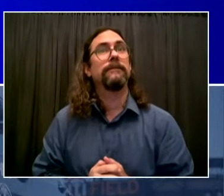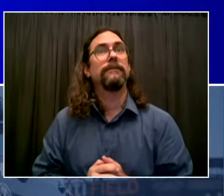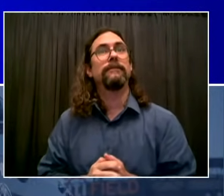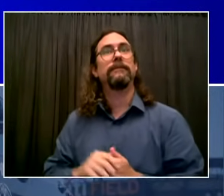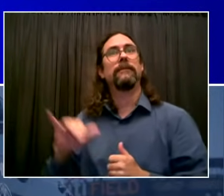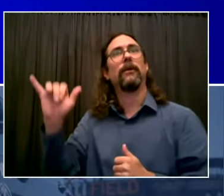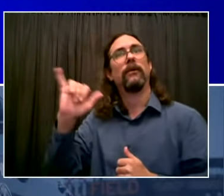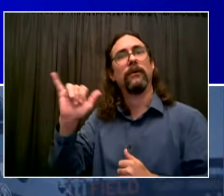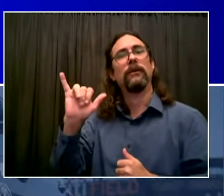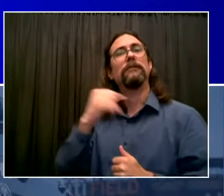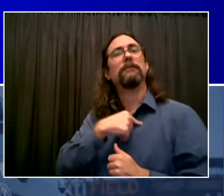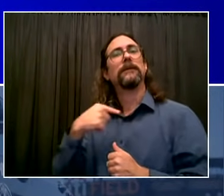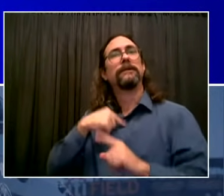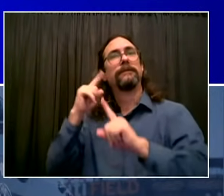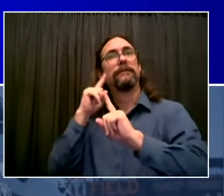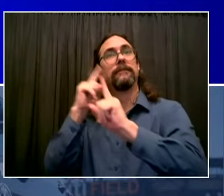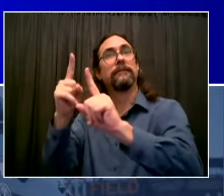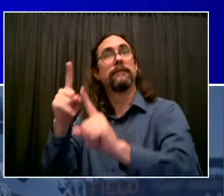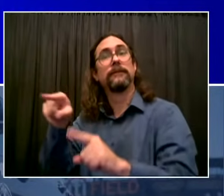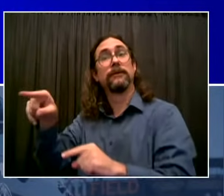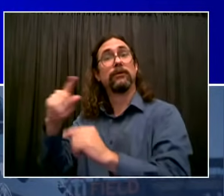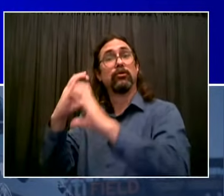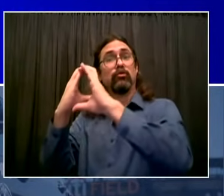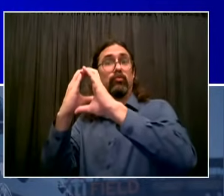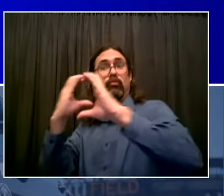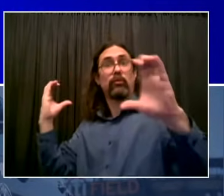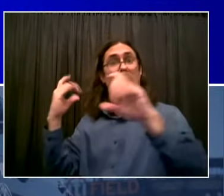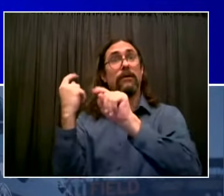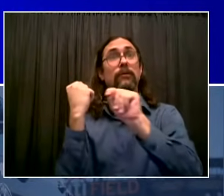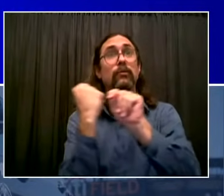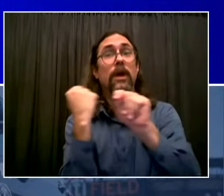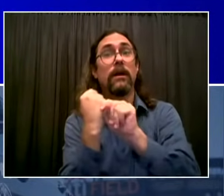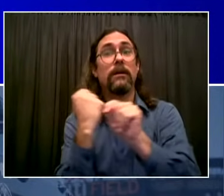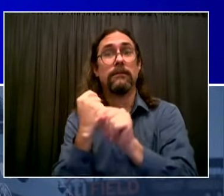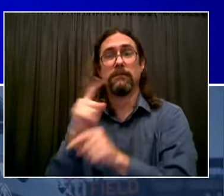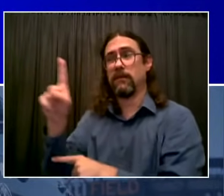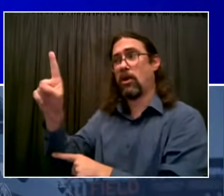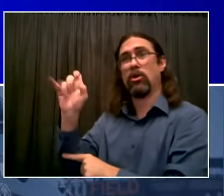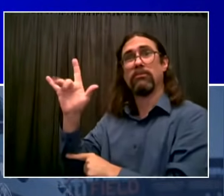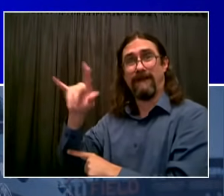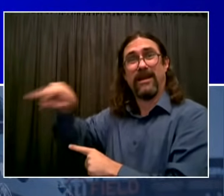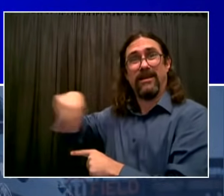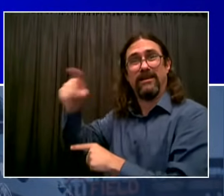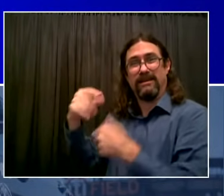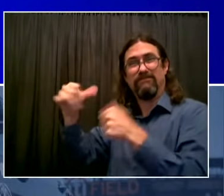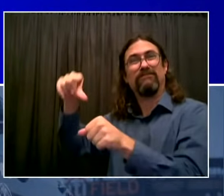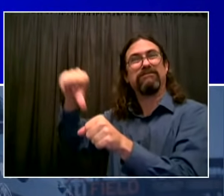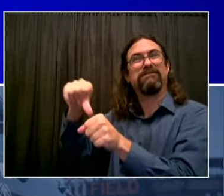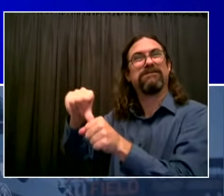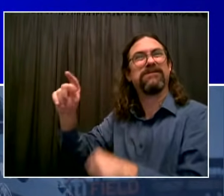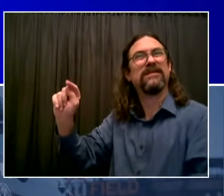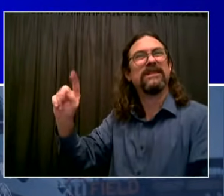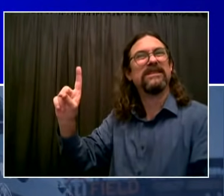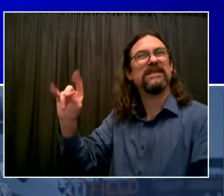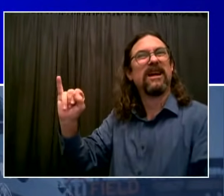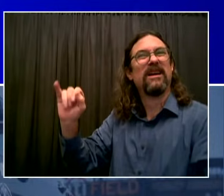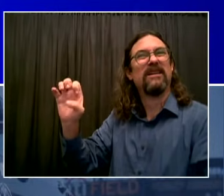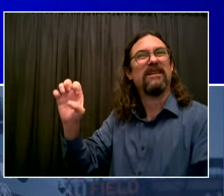ELECTRIC. THAT CAN BE■ç DONE AND WE'RE BUYING 78 HYBRID